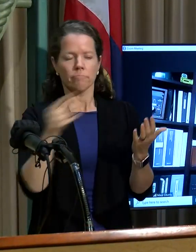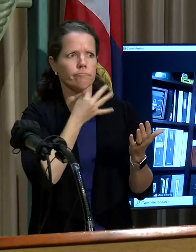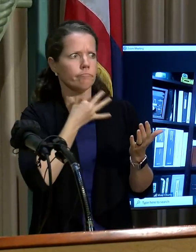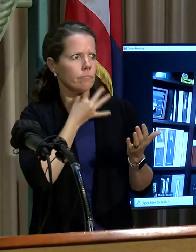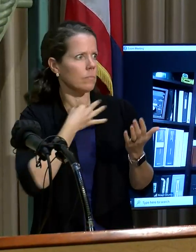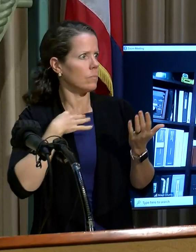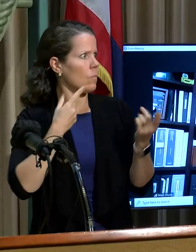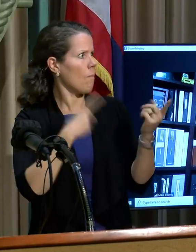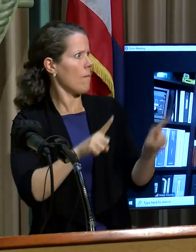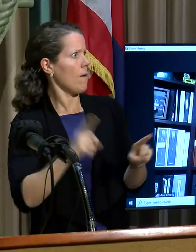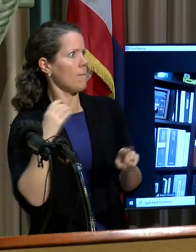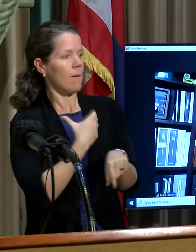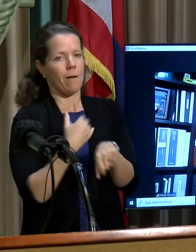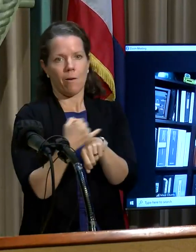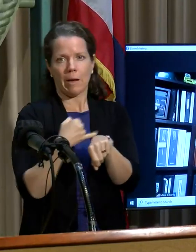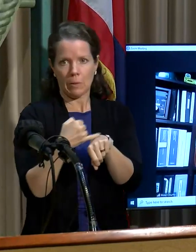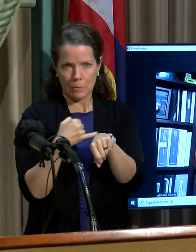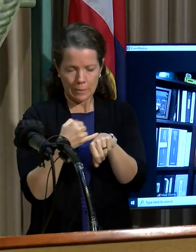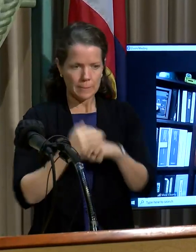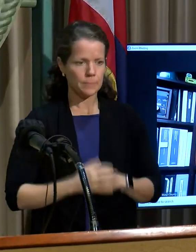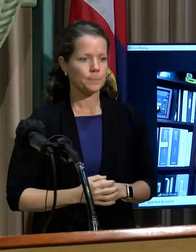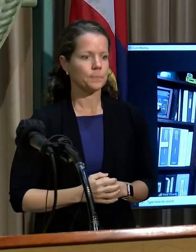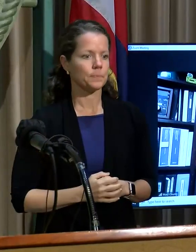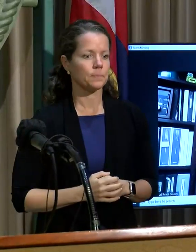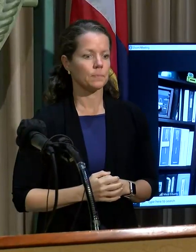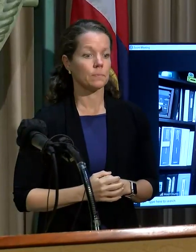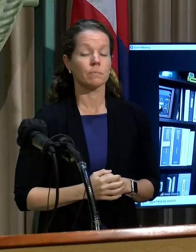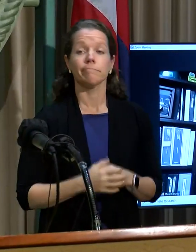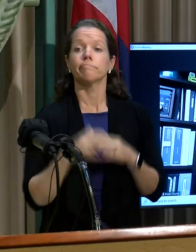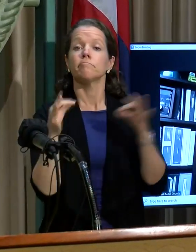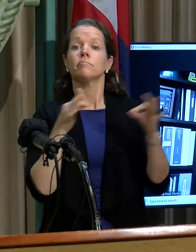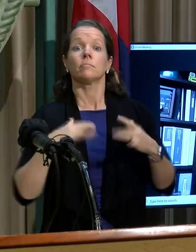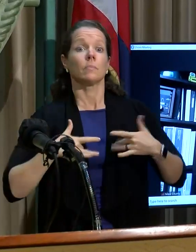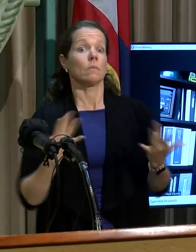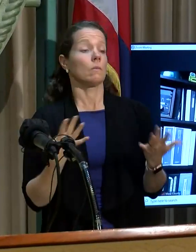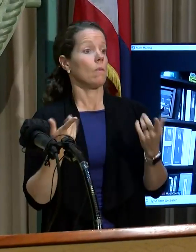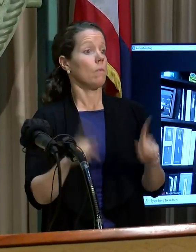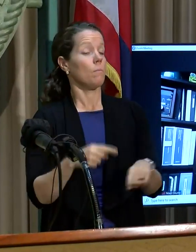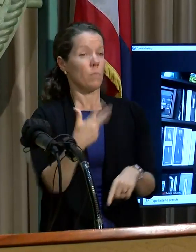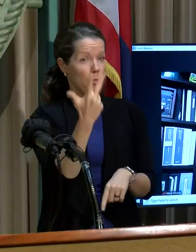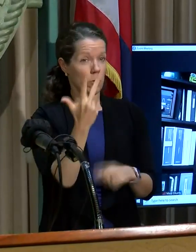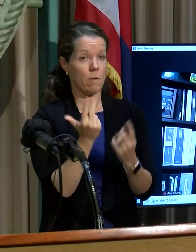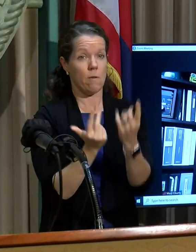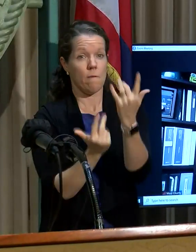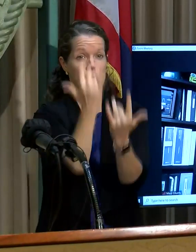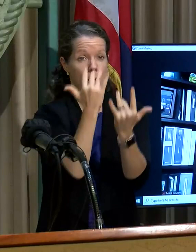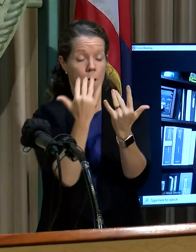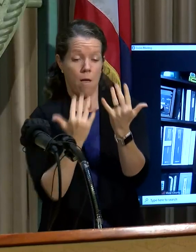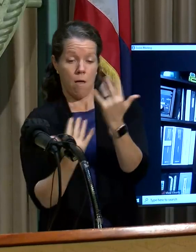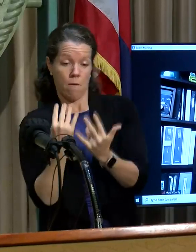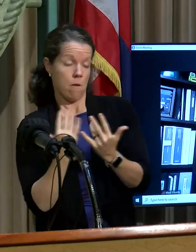ALOHA. I WOULD LIKE TO ALOHA. I WOULD LIKE TO FIRST ALOHA. I WOULD LIKE TO FIRST THANK ALOHA. I WOULD LIKE TO FIRST THANK THE I WOULD LIKE TO FIRST THANK THE I WOULD LIKE TO FIRST THANK THE LIEUTENANT I WOULD LIKE TO FIRST THANK THE LIEUTENANT GOVERNOR, I WOULD LIKE TO FIRST THANK THE LIEUTENANT GOVERNOR, AS I WOULD LIKE TO FIRST THANK THE LIEUTENANT GOVERNOR, AS WELL I WOULD LIKE TO FIRST THANK THE LIEUTENANT GOVERNOR, AS WELL AS LIEUTENANT GOVERNOR, AS WELL AS LIEUTENANT GOVERNOR, AS WELL AS THE LIEUTENANT GOVERNOR, AS WELL AS THE ADJUNCTANT